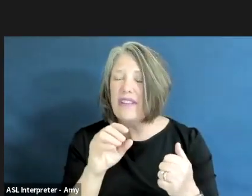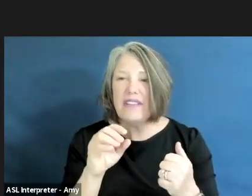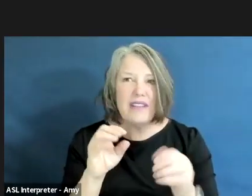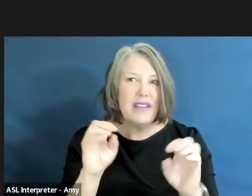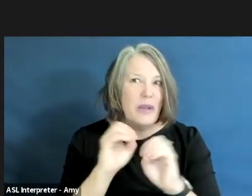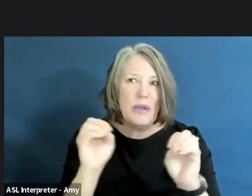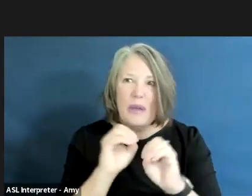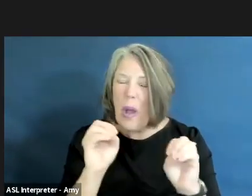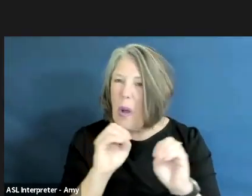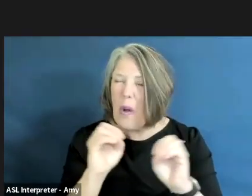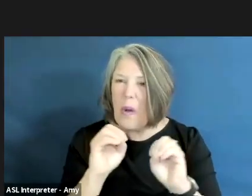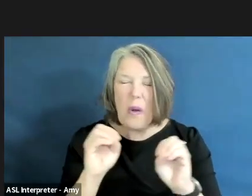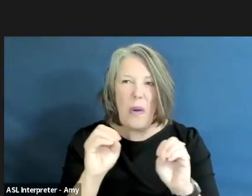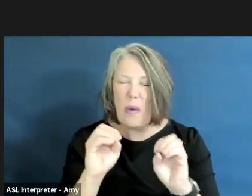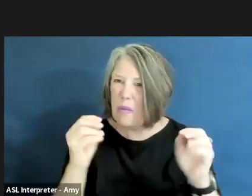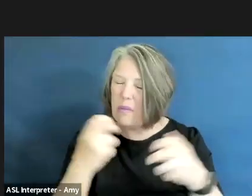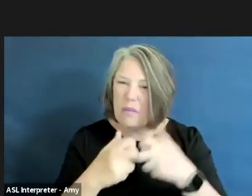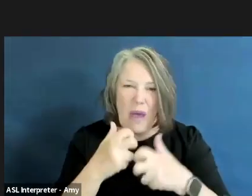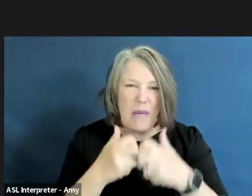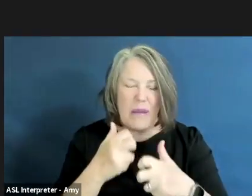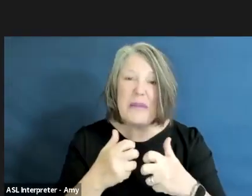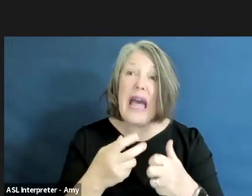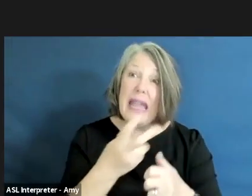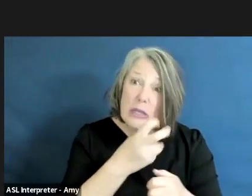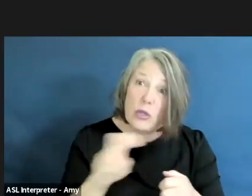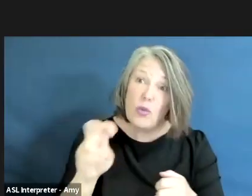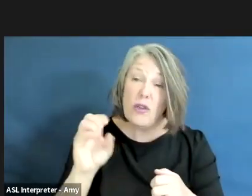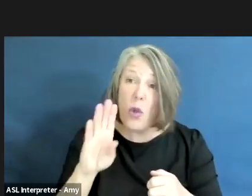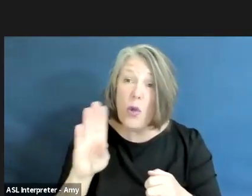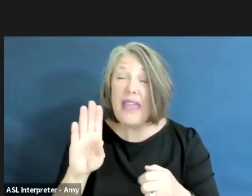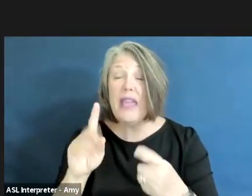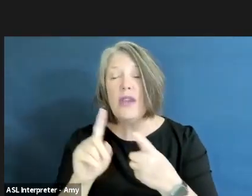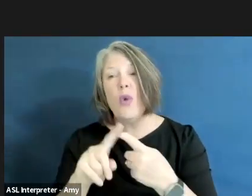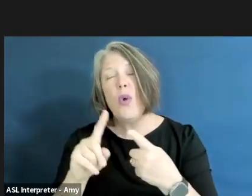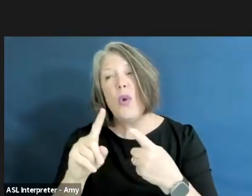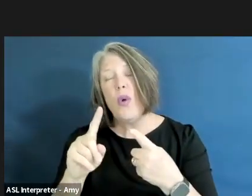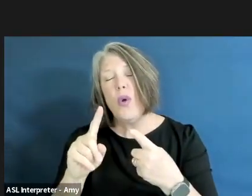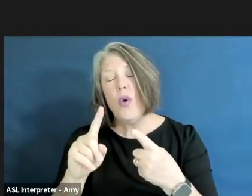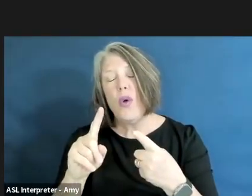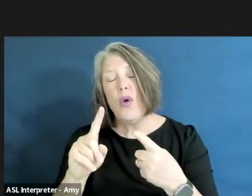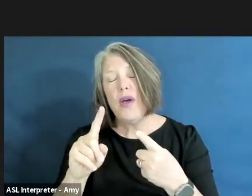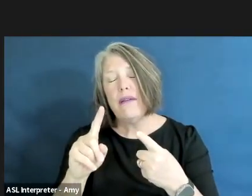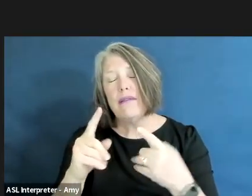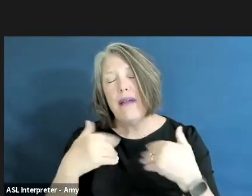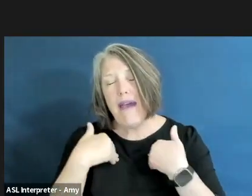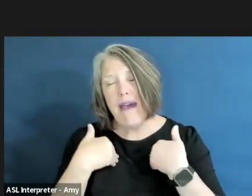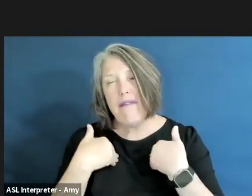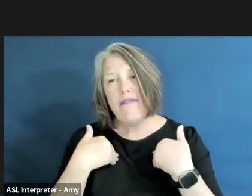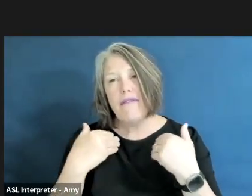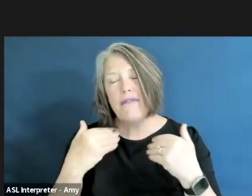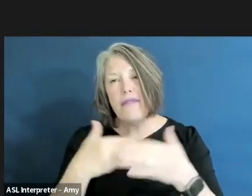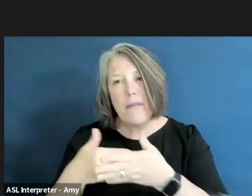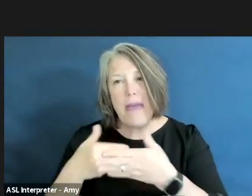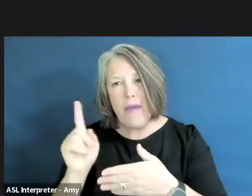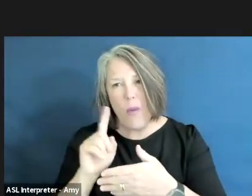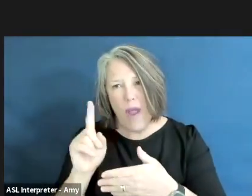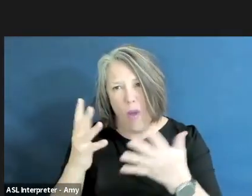I had switched OBs to have my baby at the hospital I wanted to and the team- really supportive,